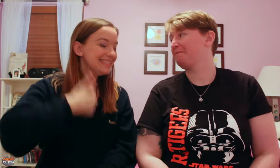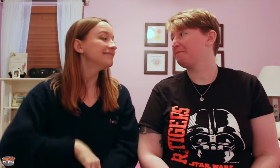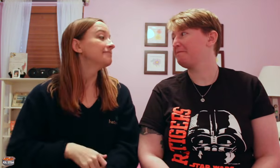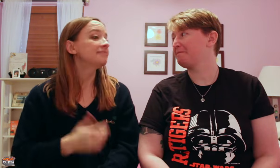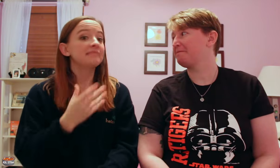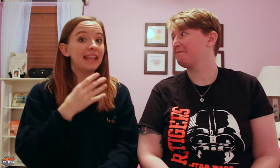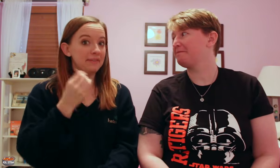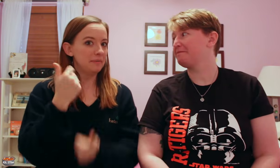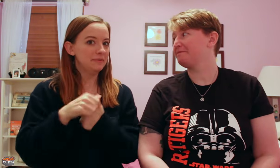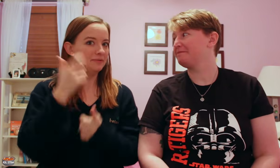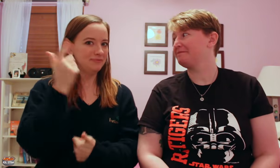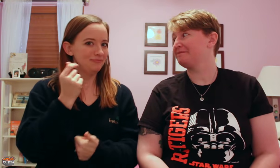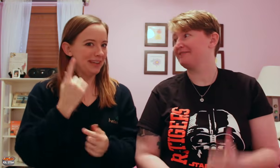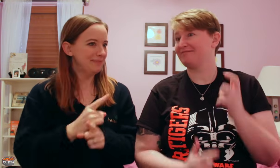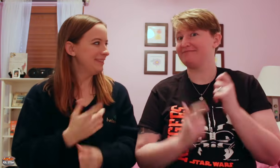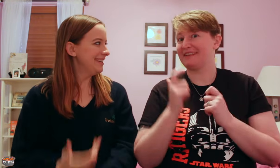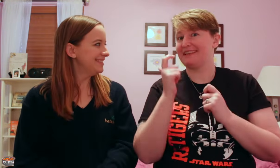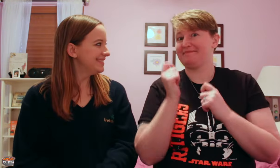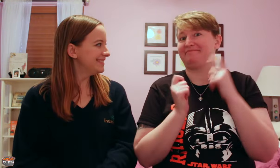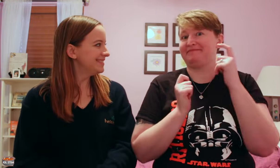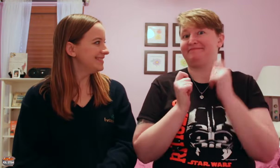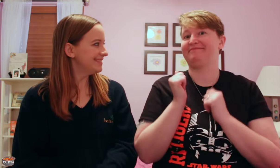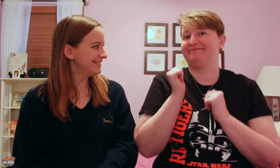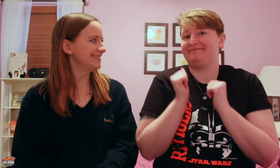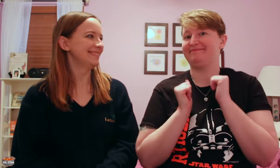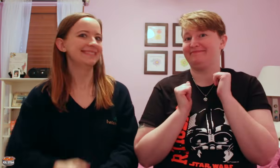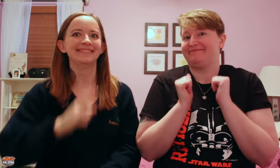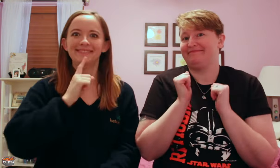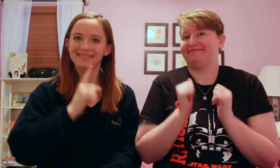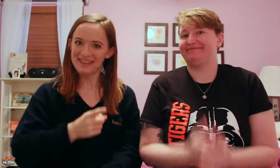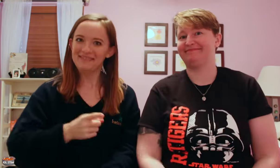Remember to subscribe! [Jenna] That's right, subscribe!